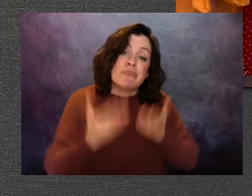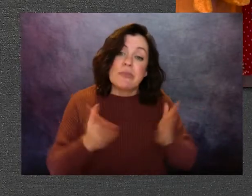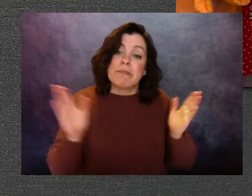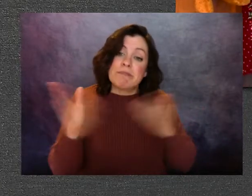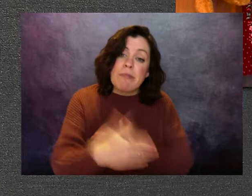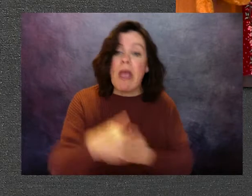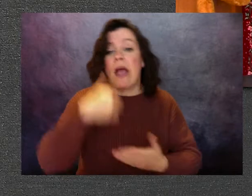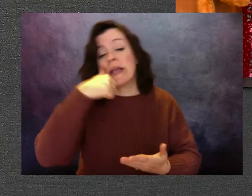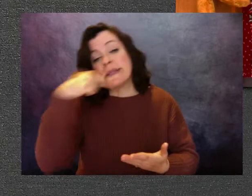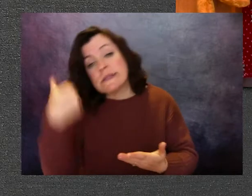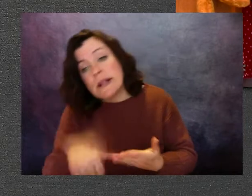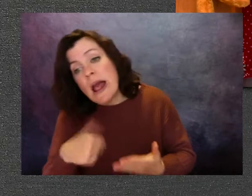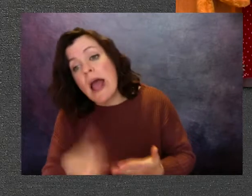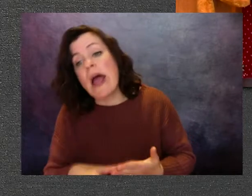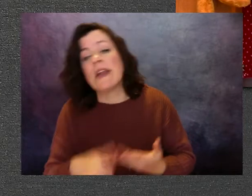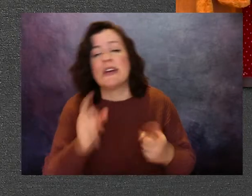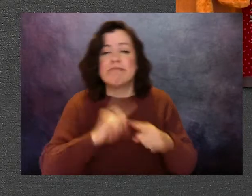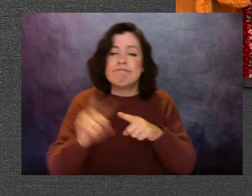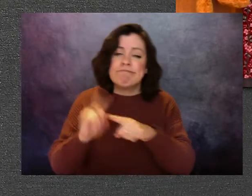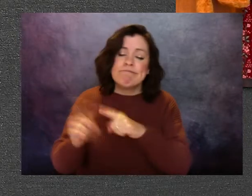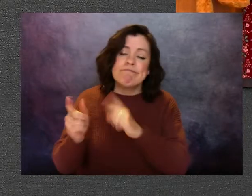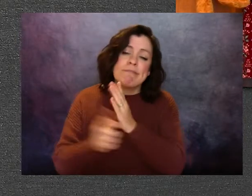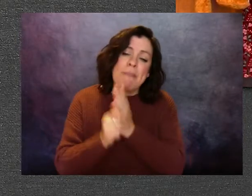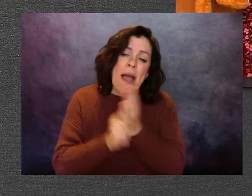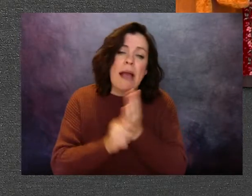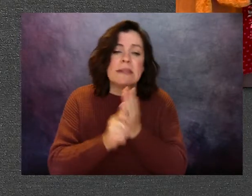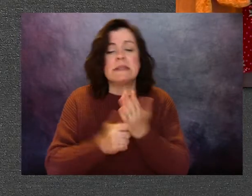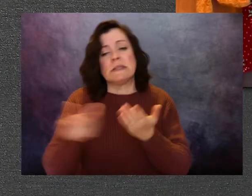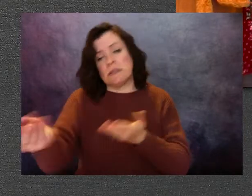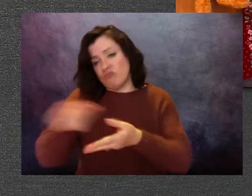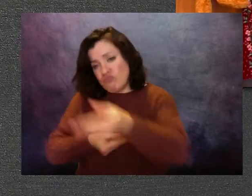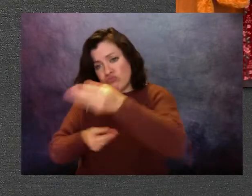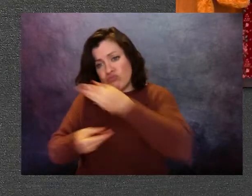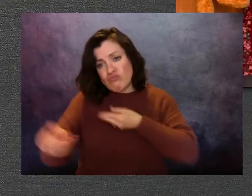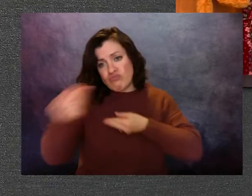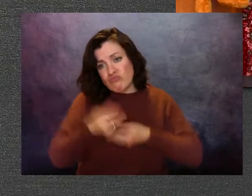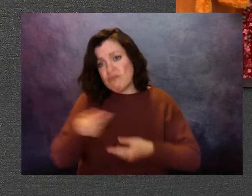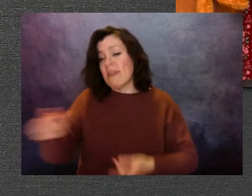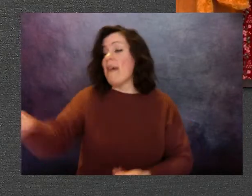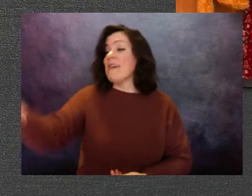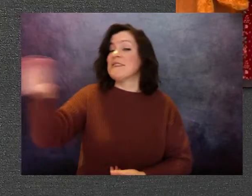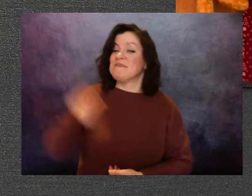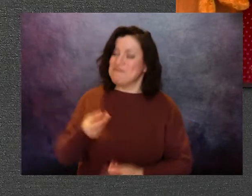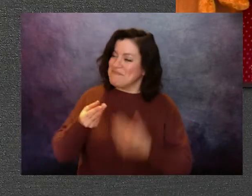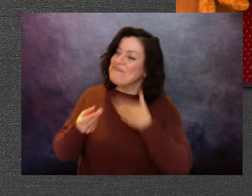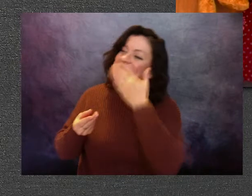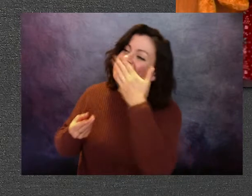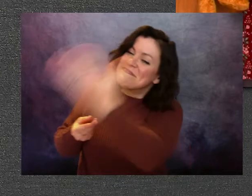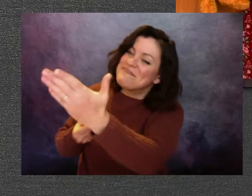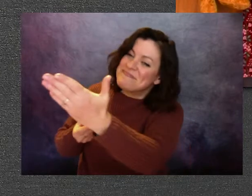They bring me mail. They are so nice too. They just come right up and hand me my mail. I love it.